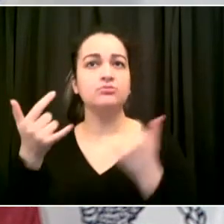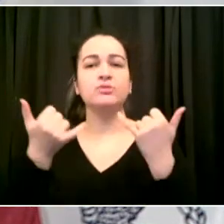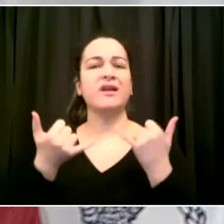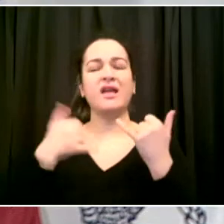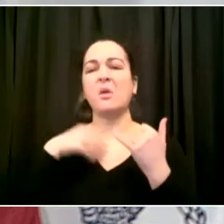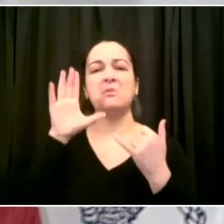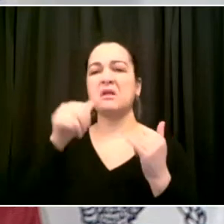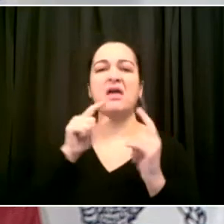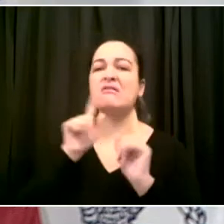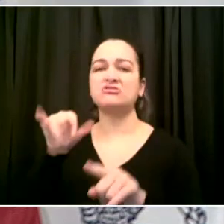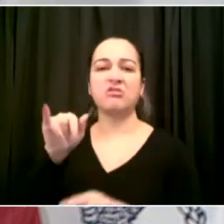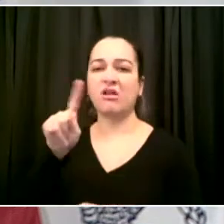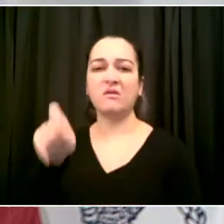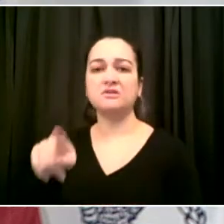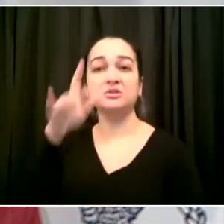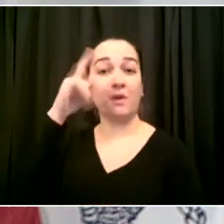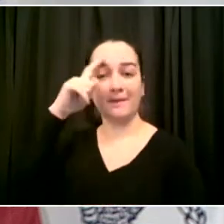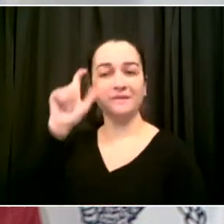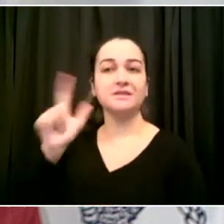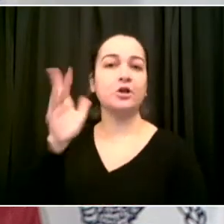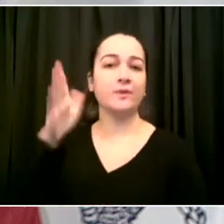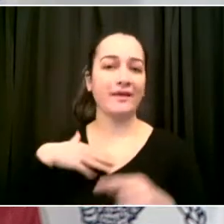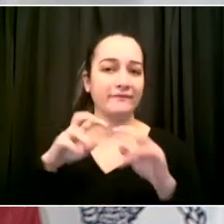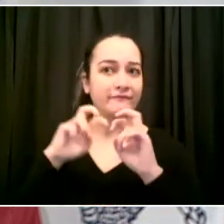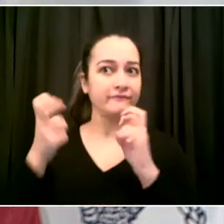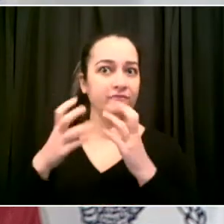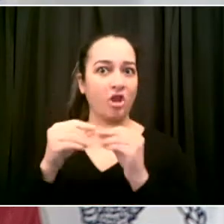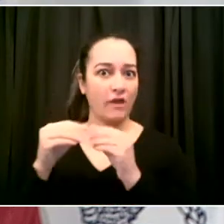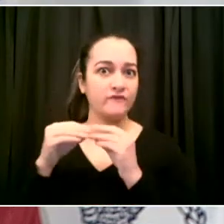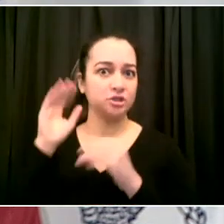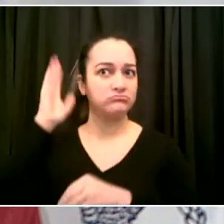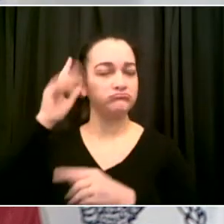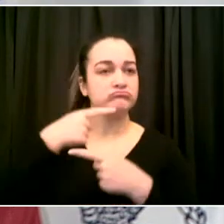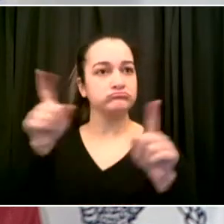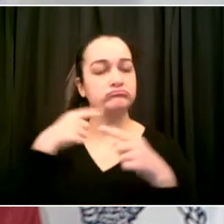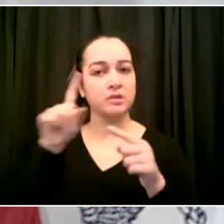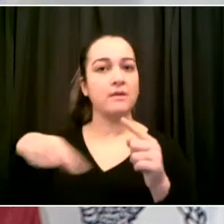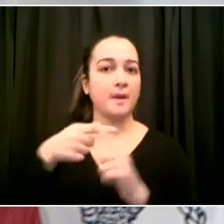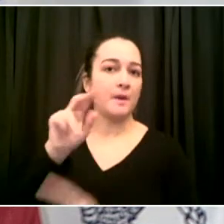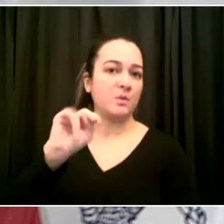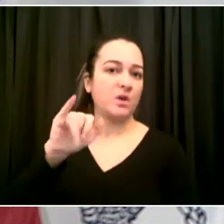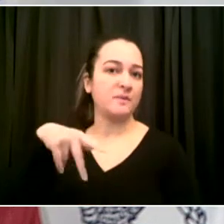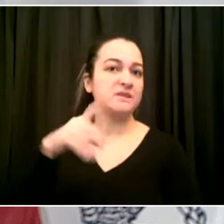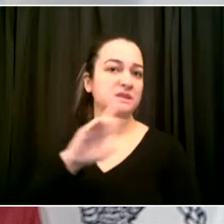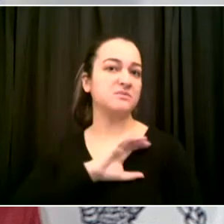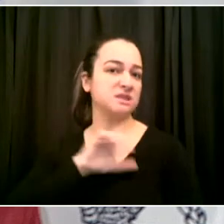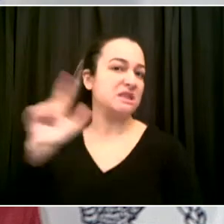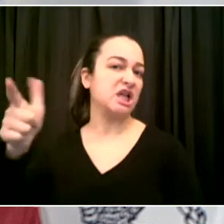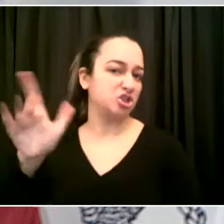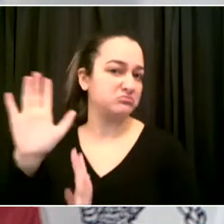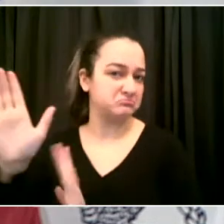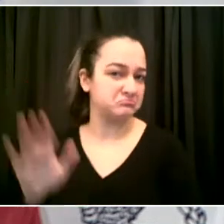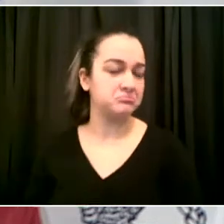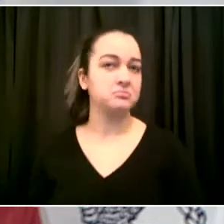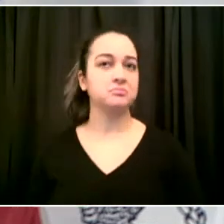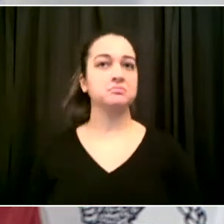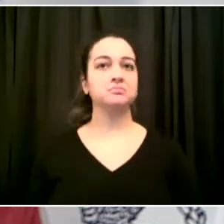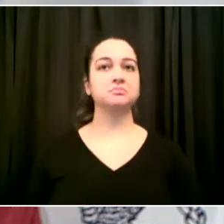TO SPEAK TO THE SECOND QUESTION YET, I WILL TALK ABOUT THATAT AT THE NEXT PRESS CONFERENCE. THE NEXT IS MARCIA FROM W